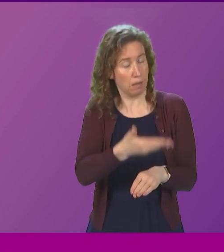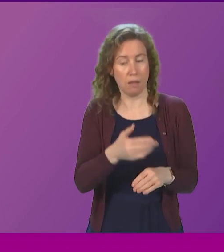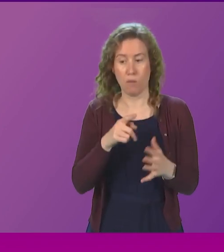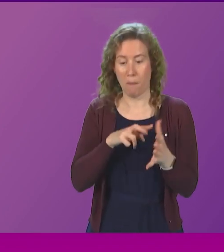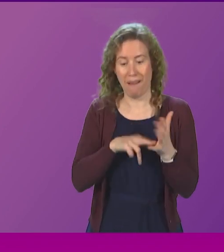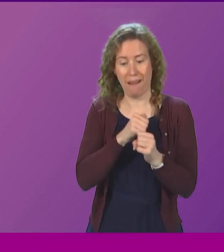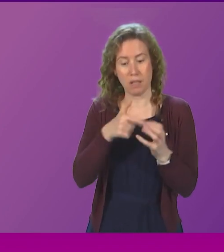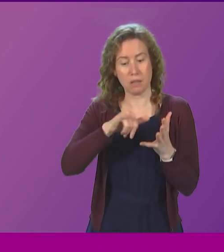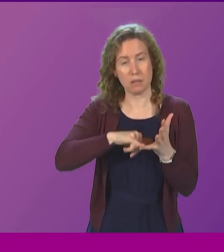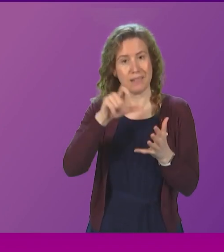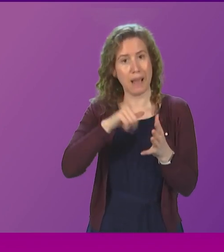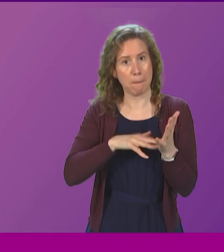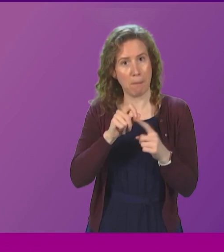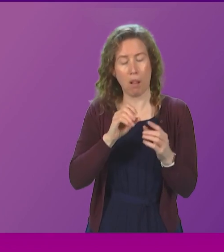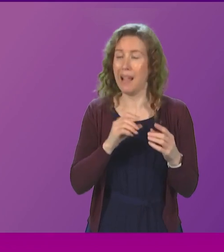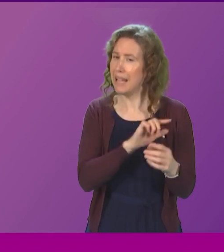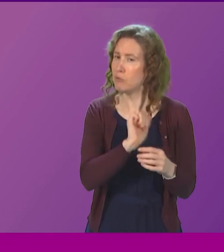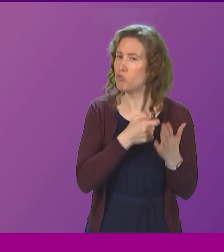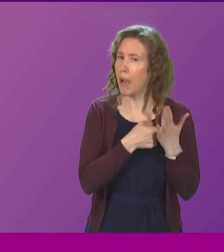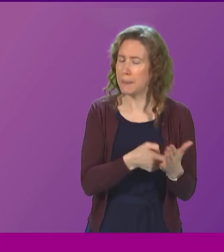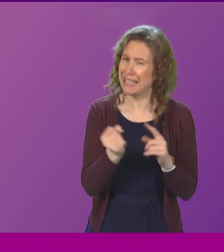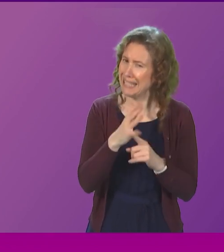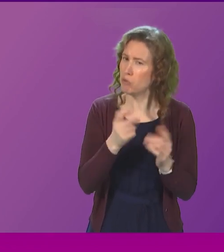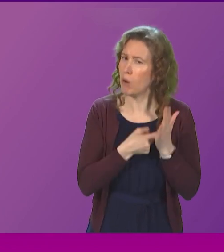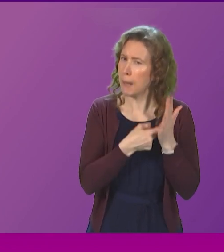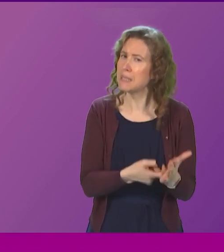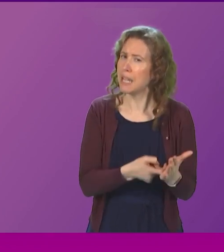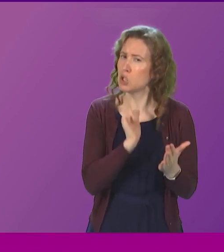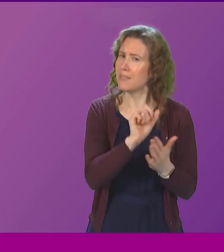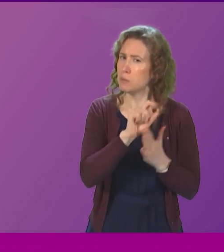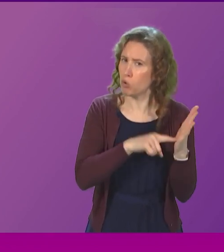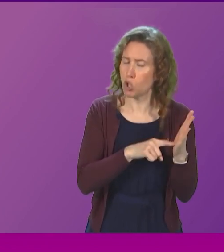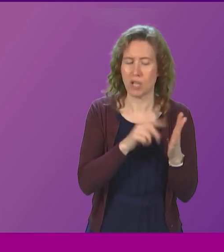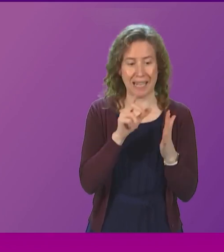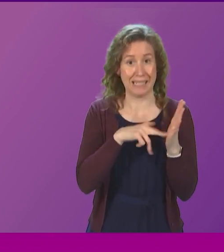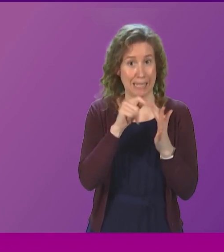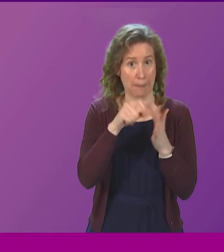Campbell, following a key recommendation in the project Neptune report.